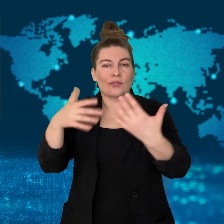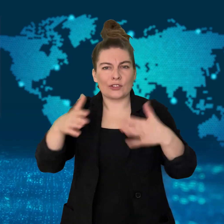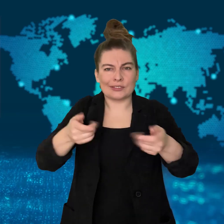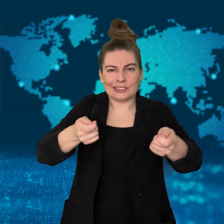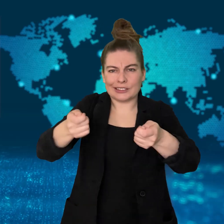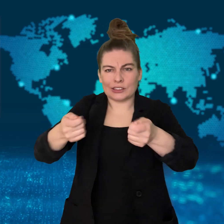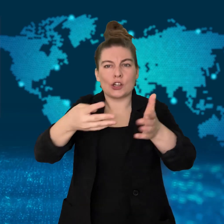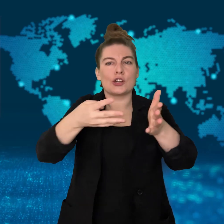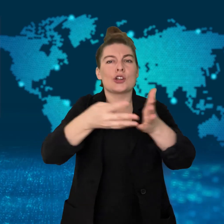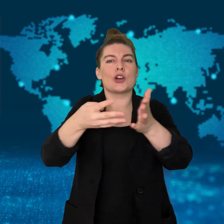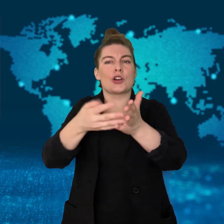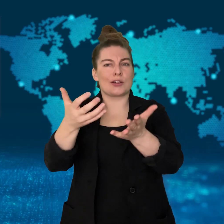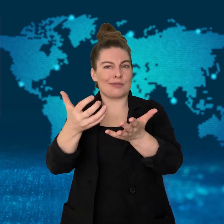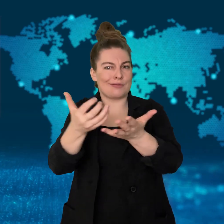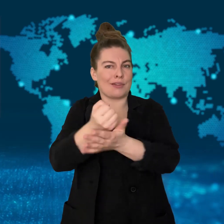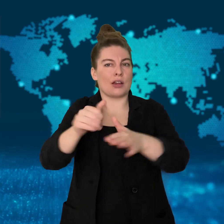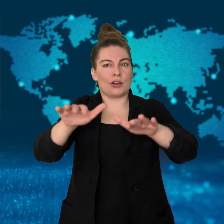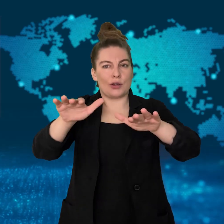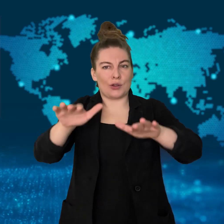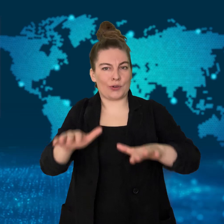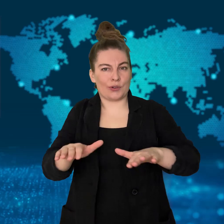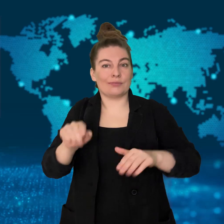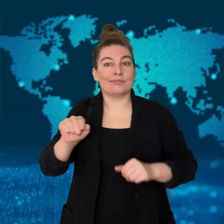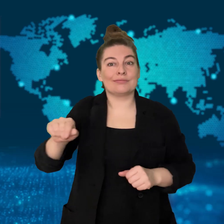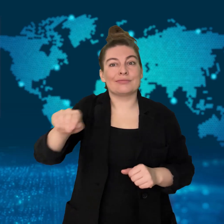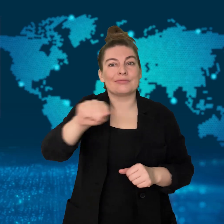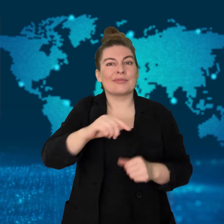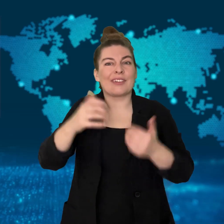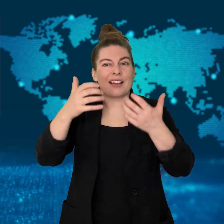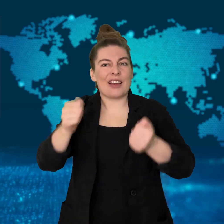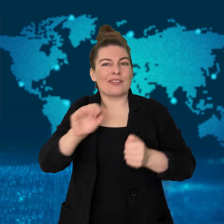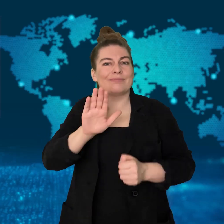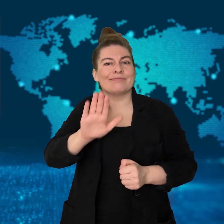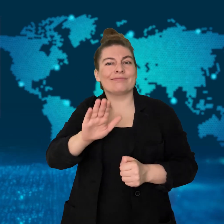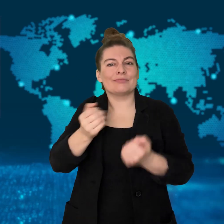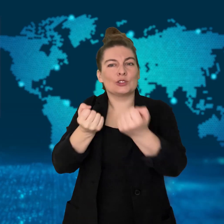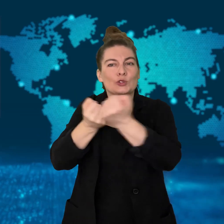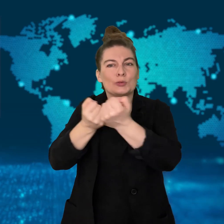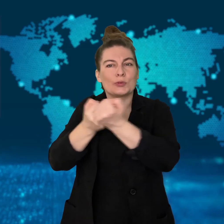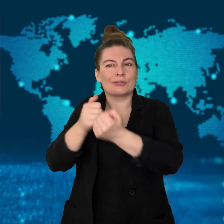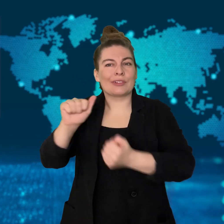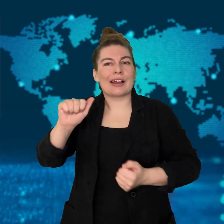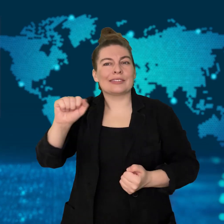security convoys, and other military positions.